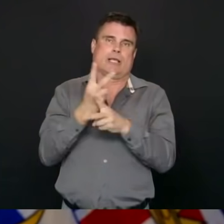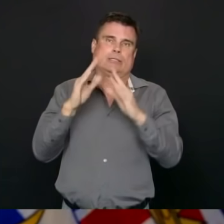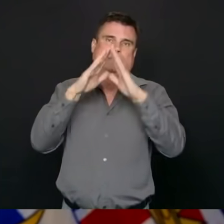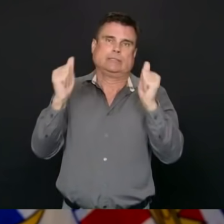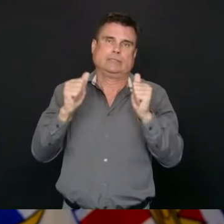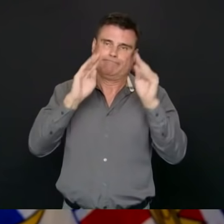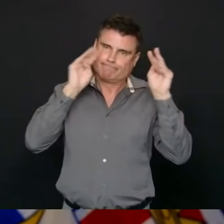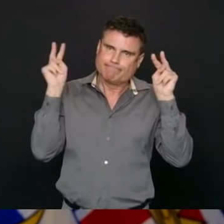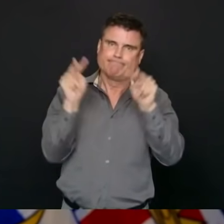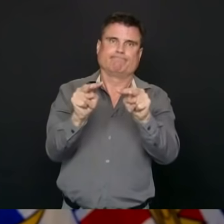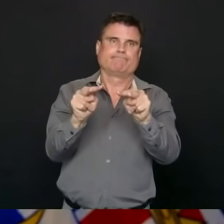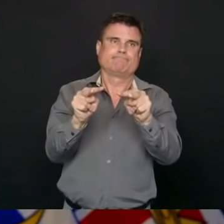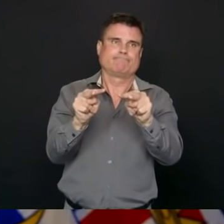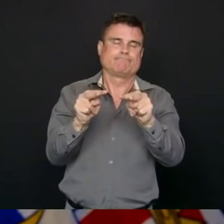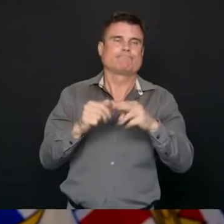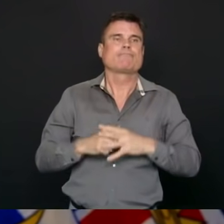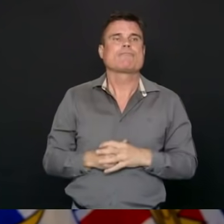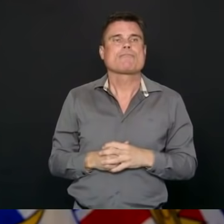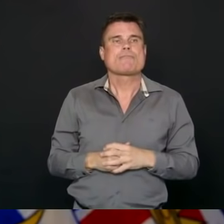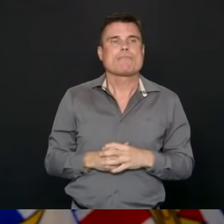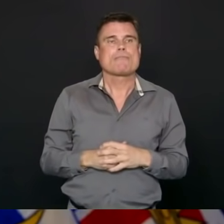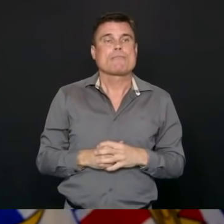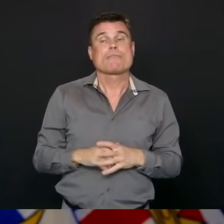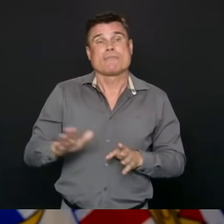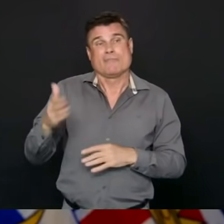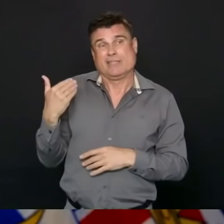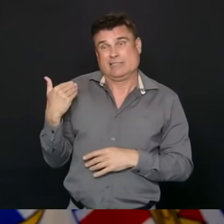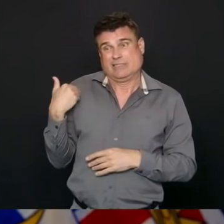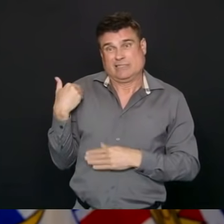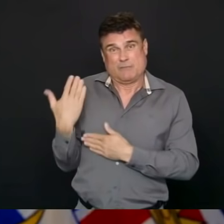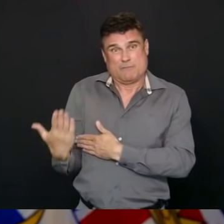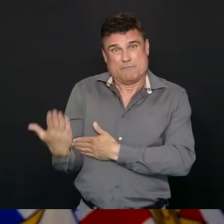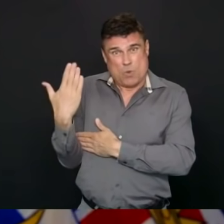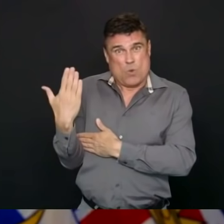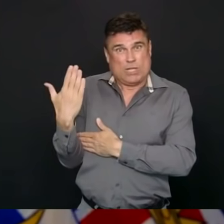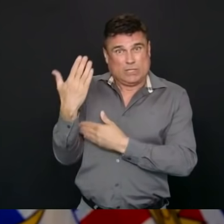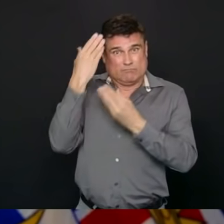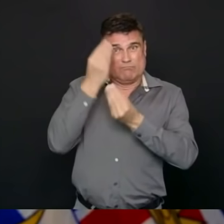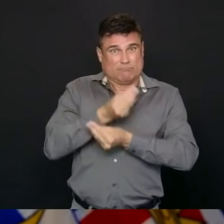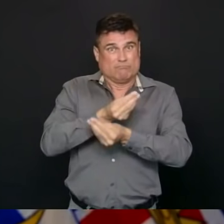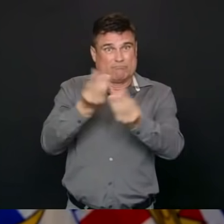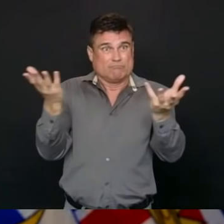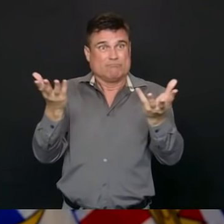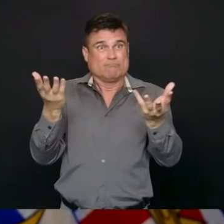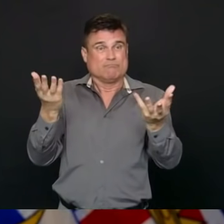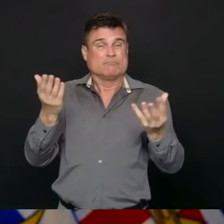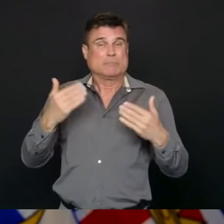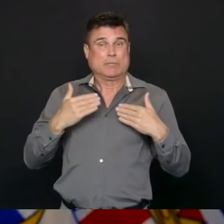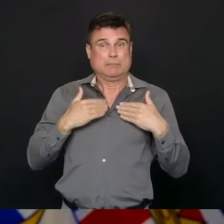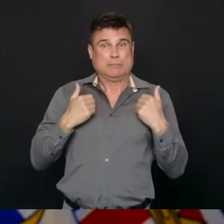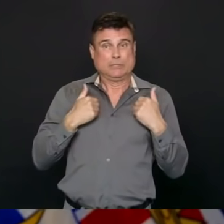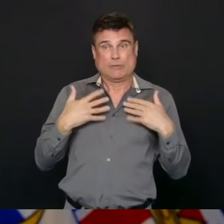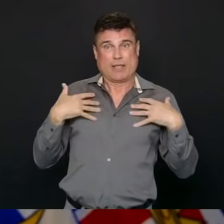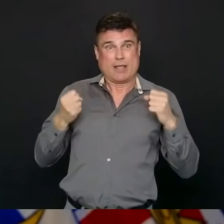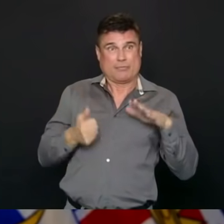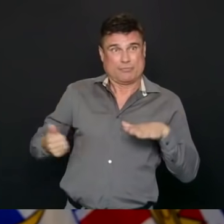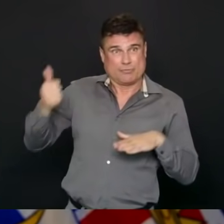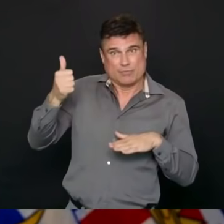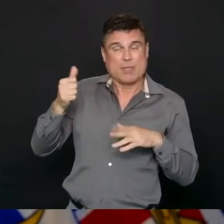approach for that as well. As the Minister and premiere outlined earlier today, a surgery renewal plan has been launched to